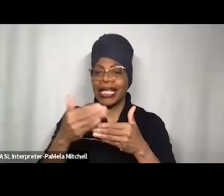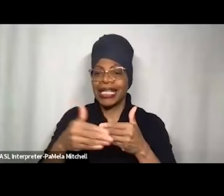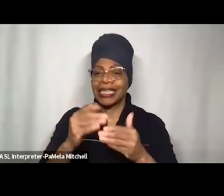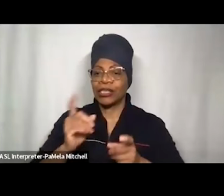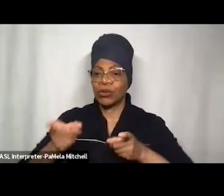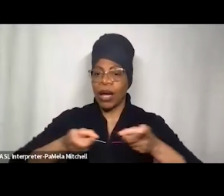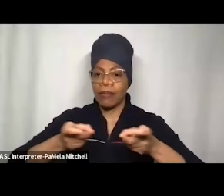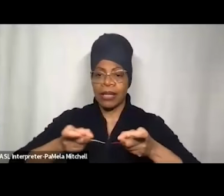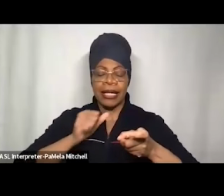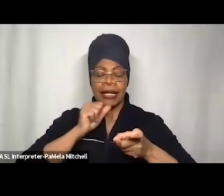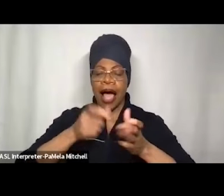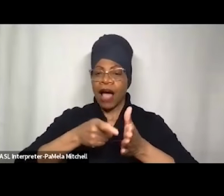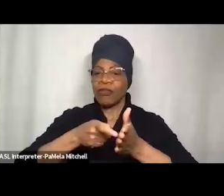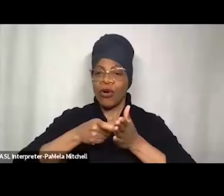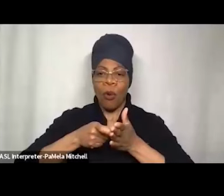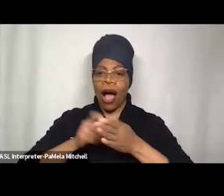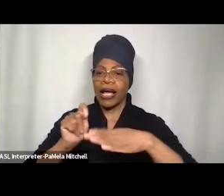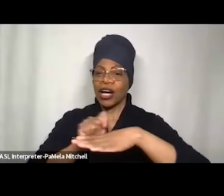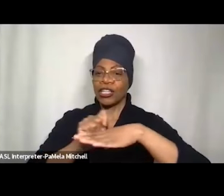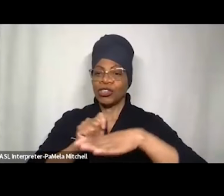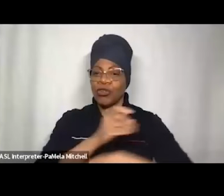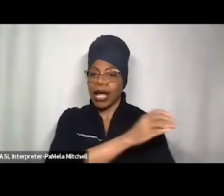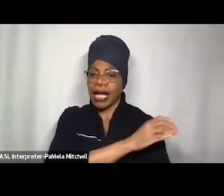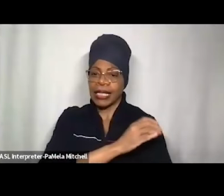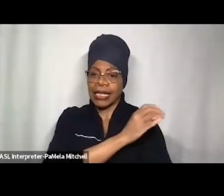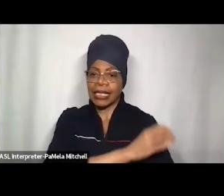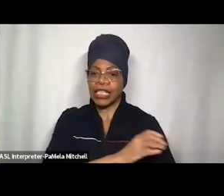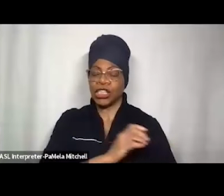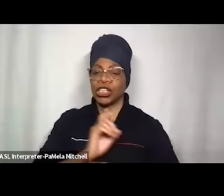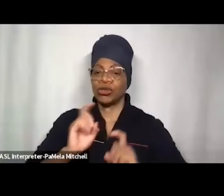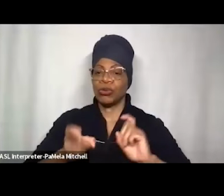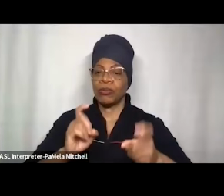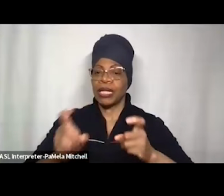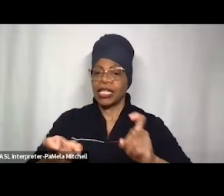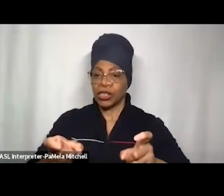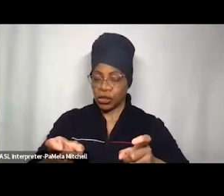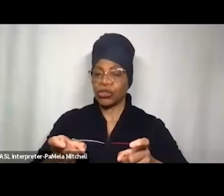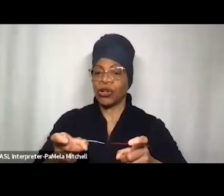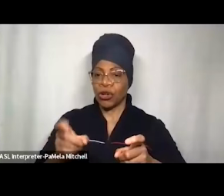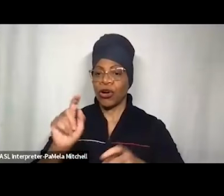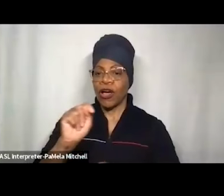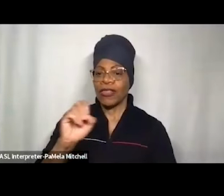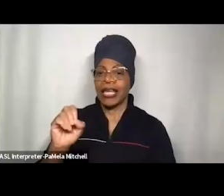They don't require a trained clinician to administer these instruments, and they can be done fairly quickly